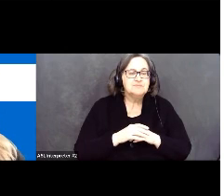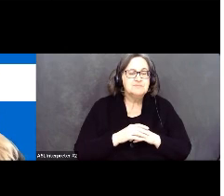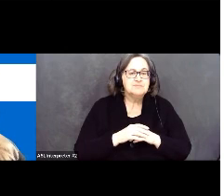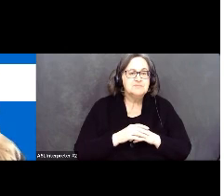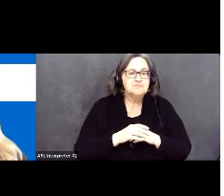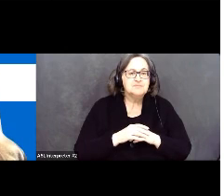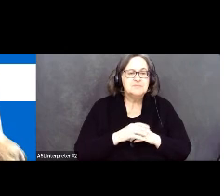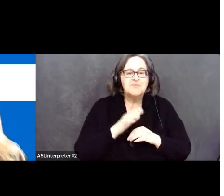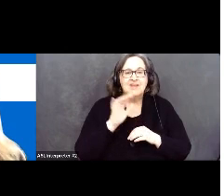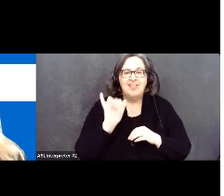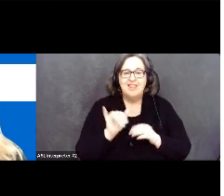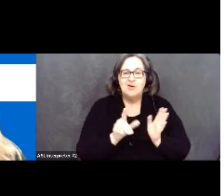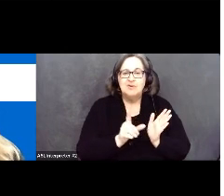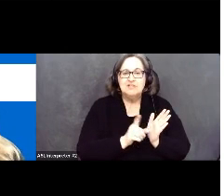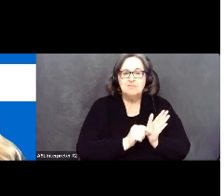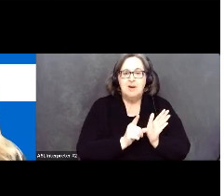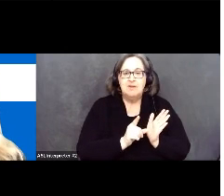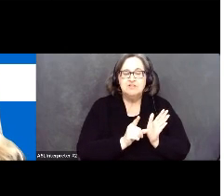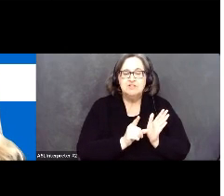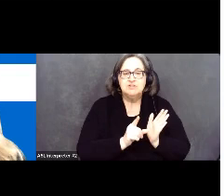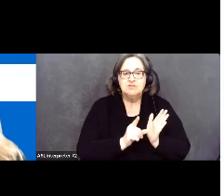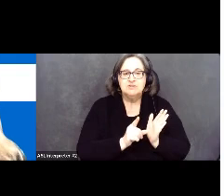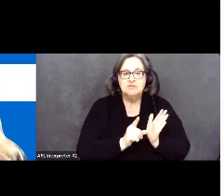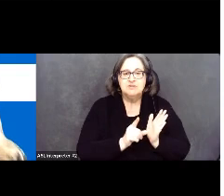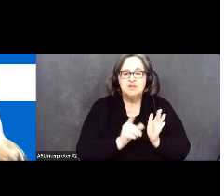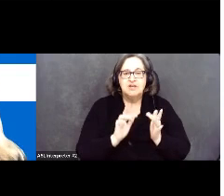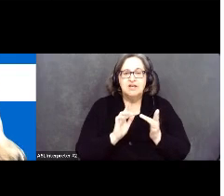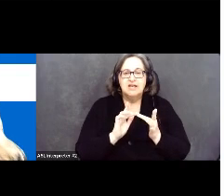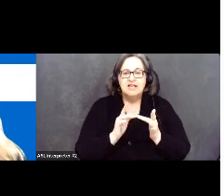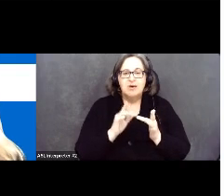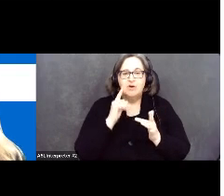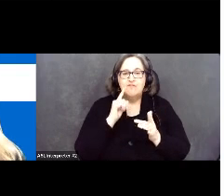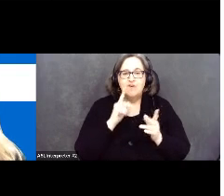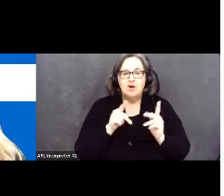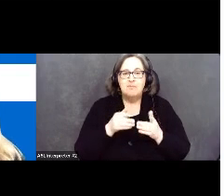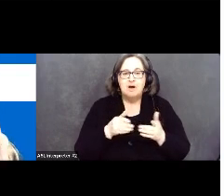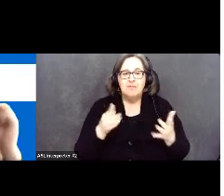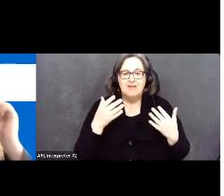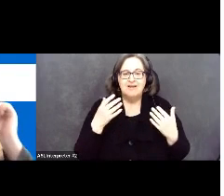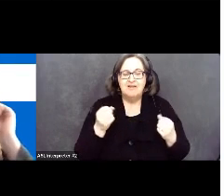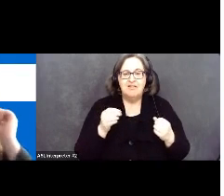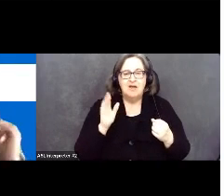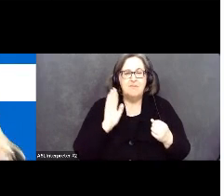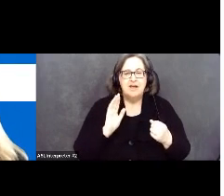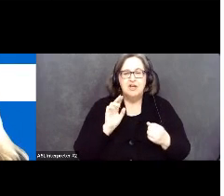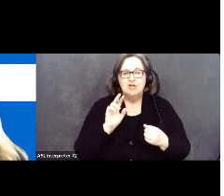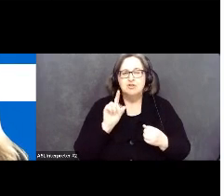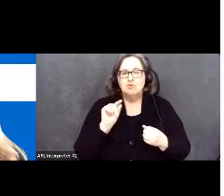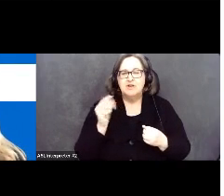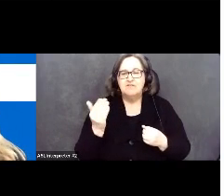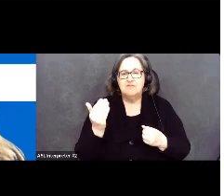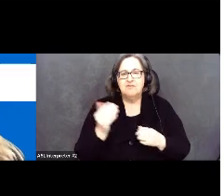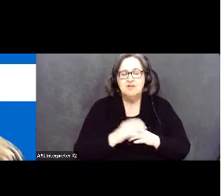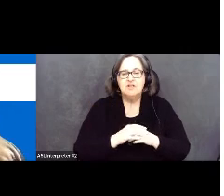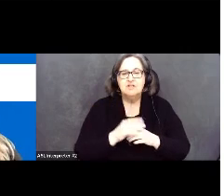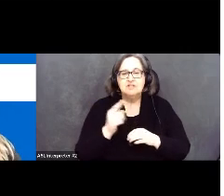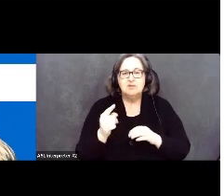This was published at the Network For Public Health Law in 2015. Someone sent it to me. I